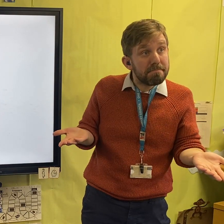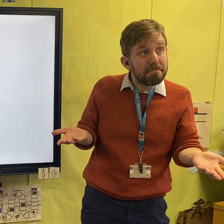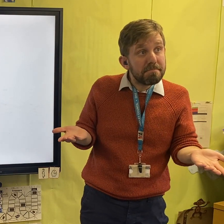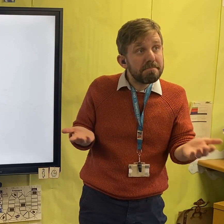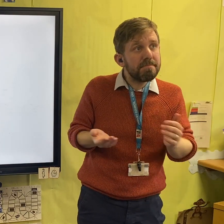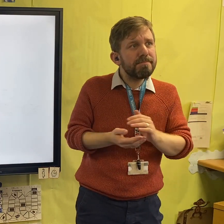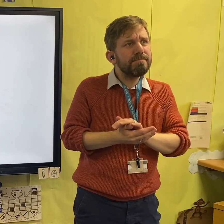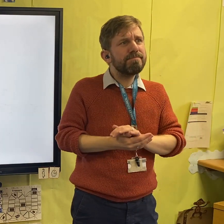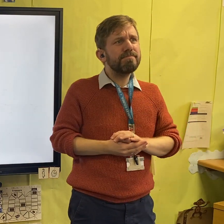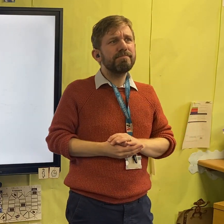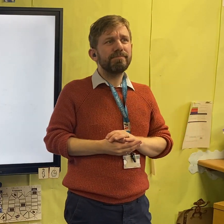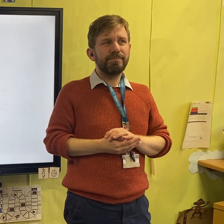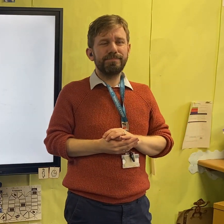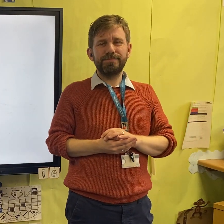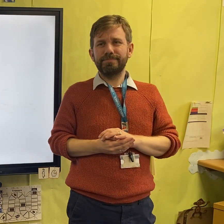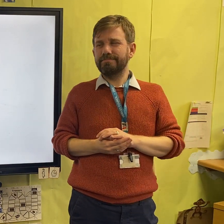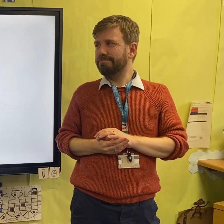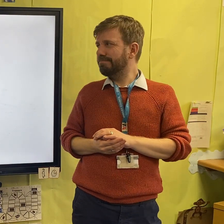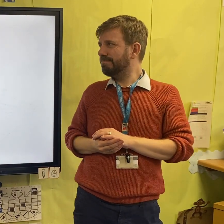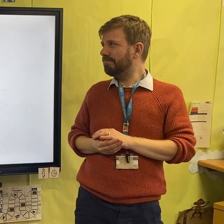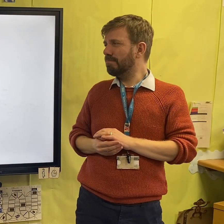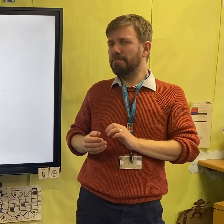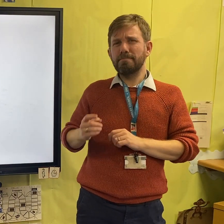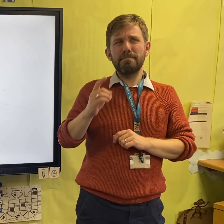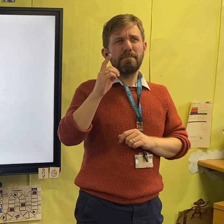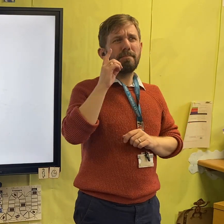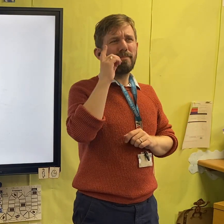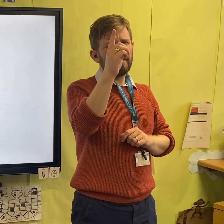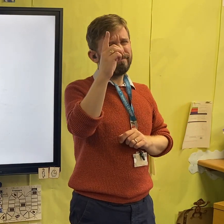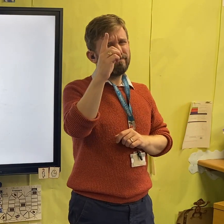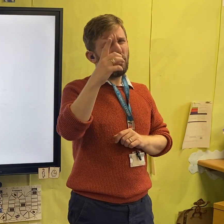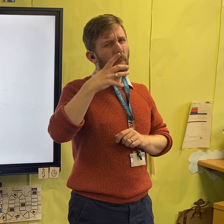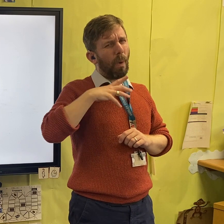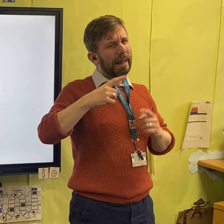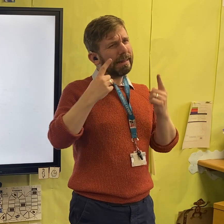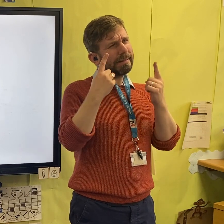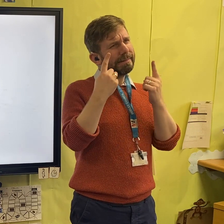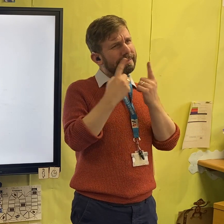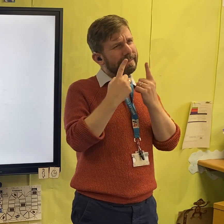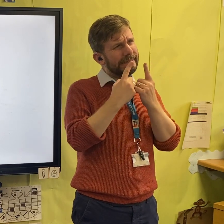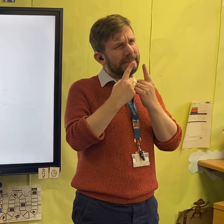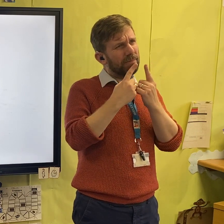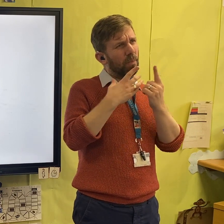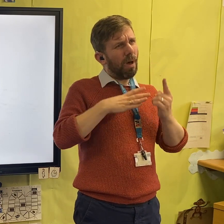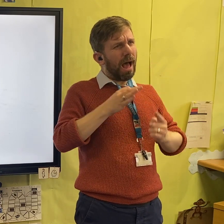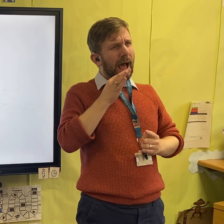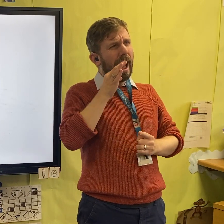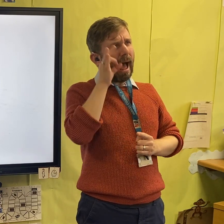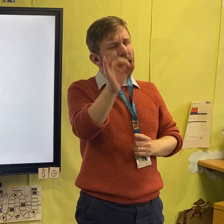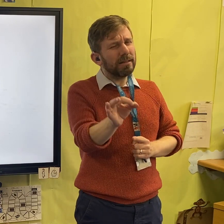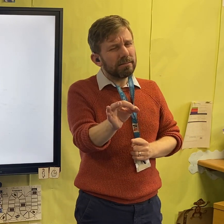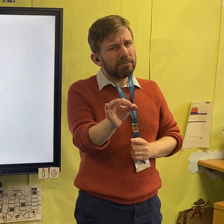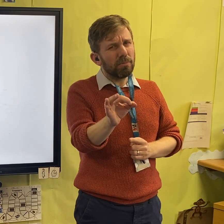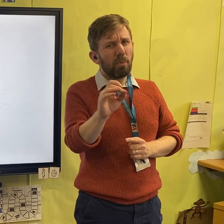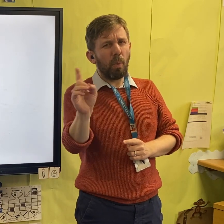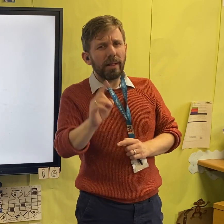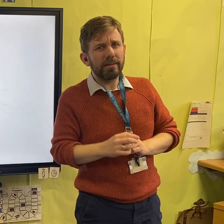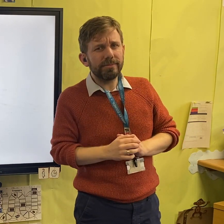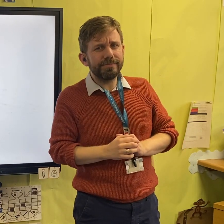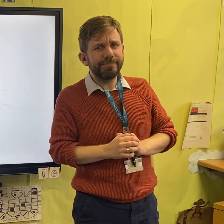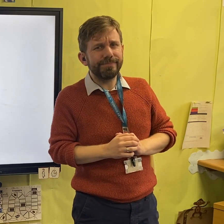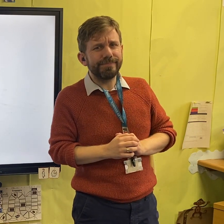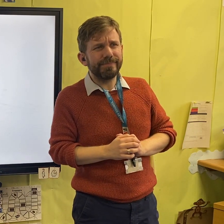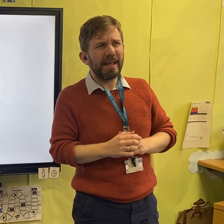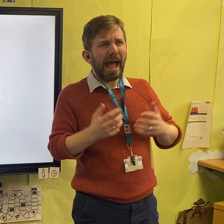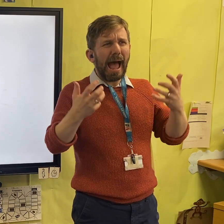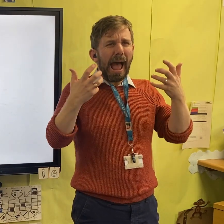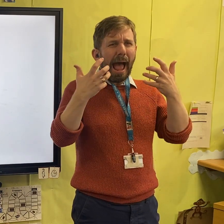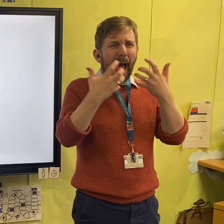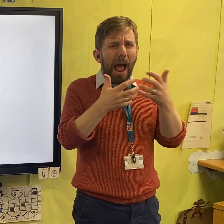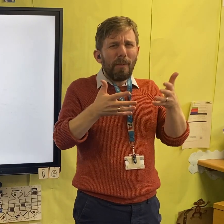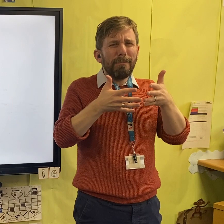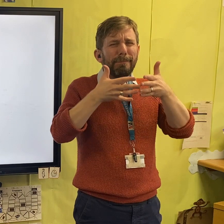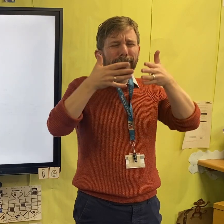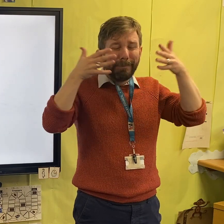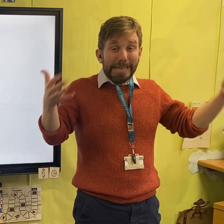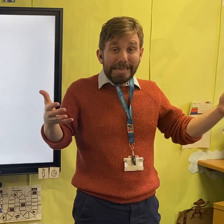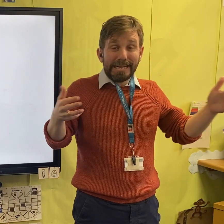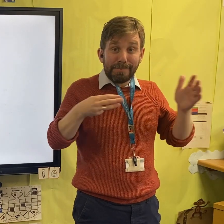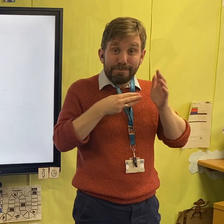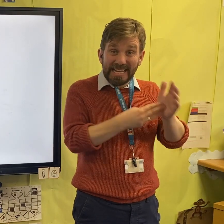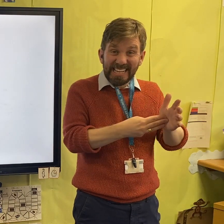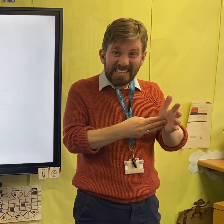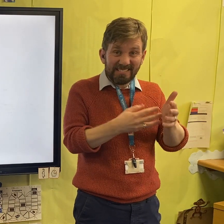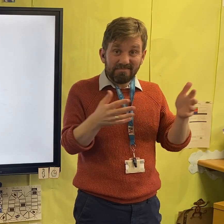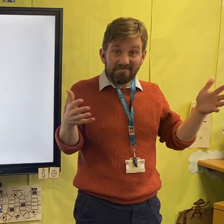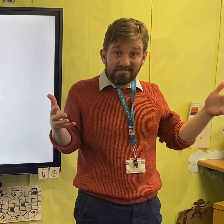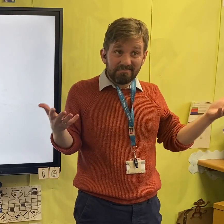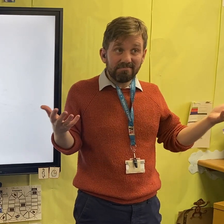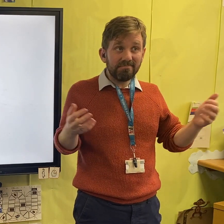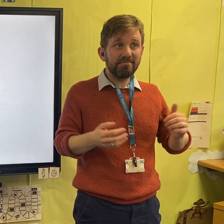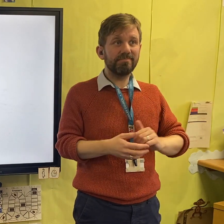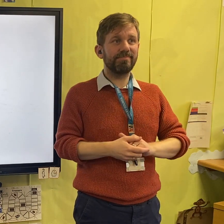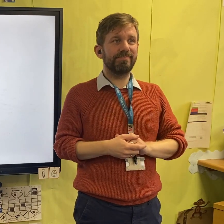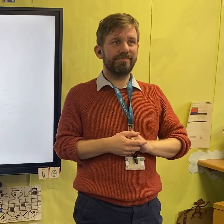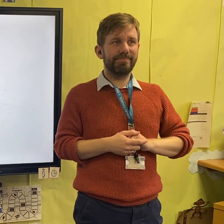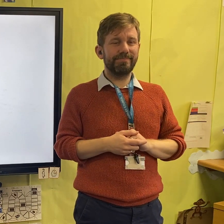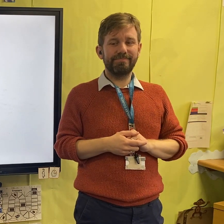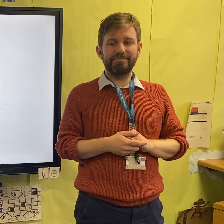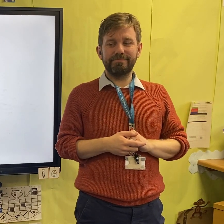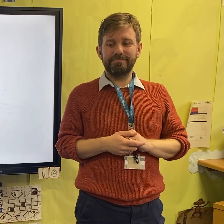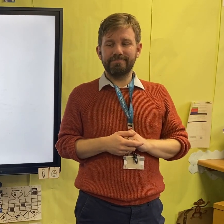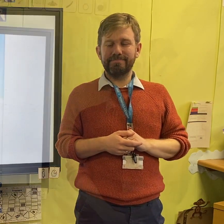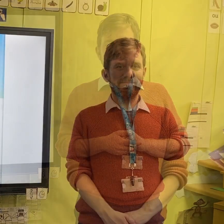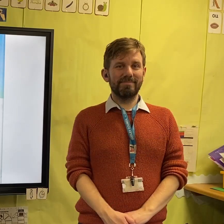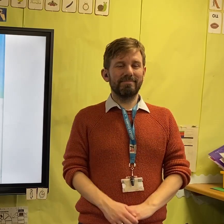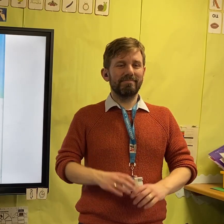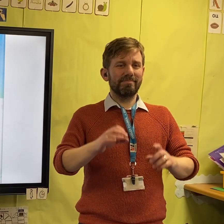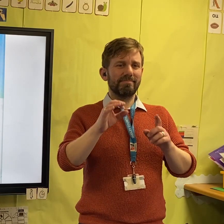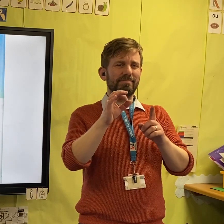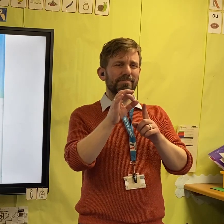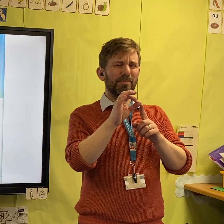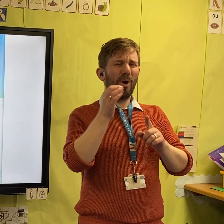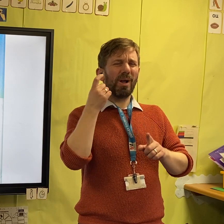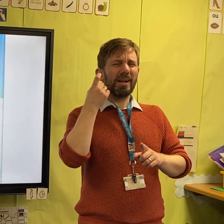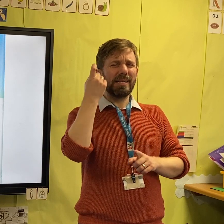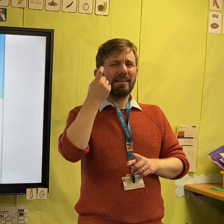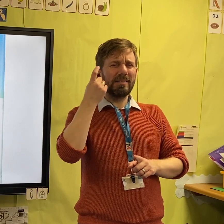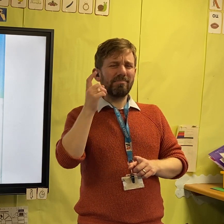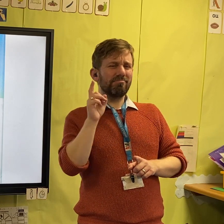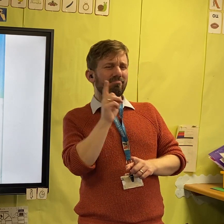from cheese? But the one thing he wanted to know most of all was how big is a million?